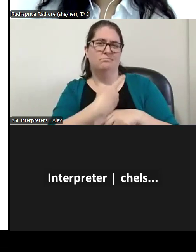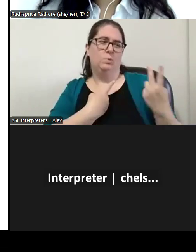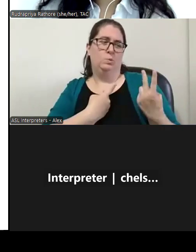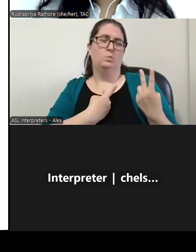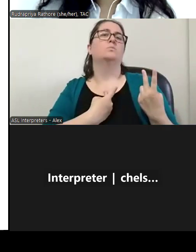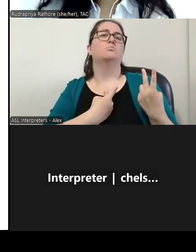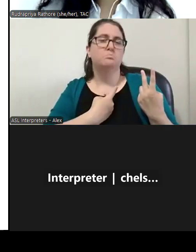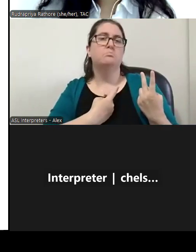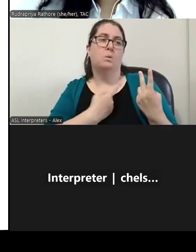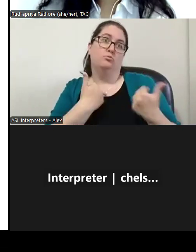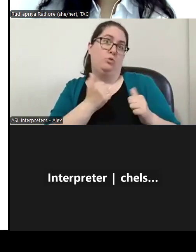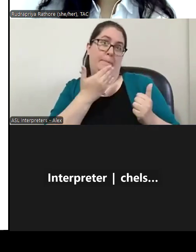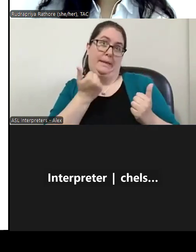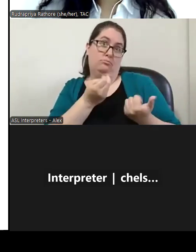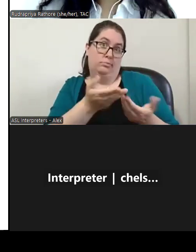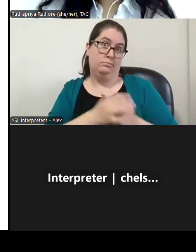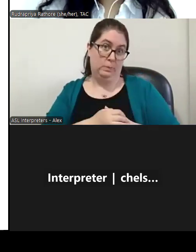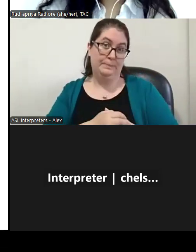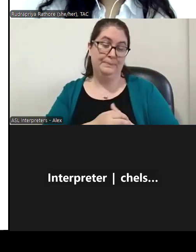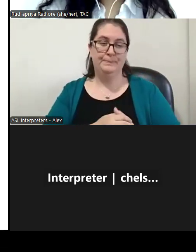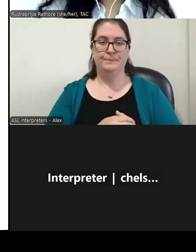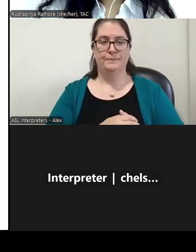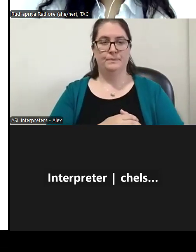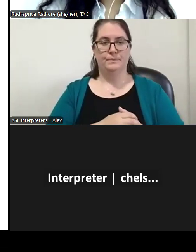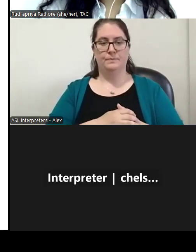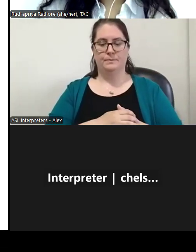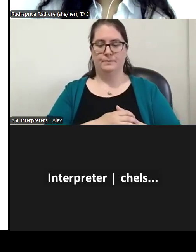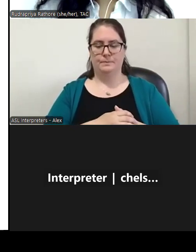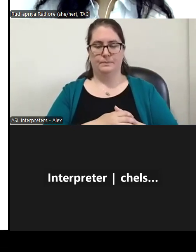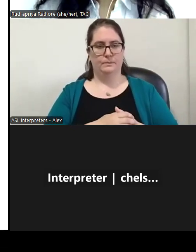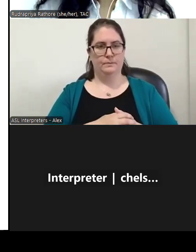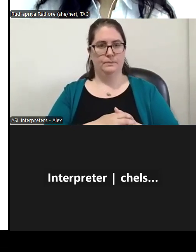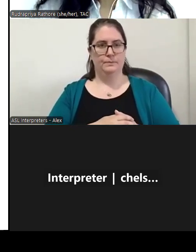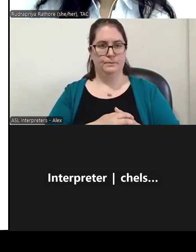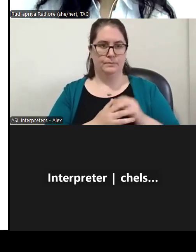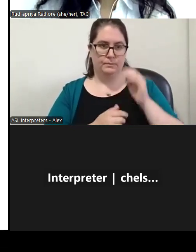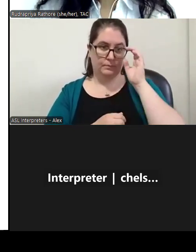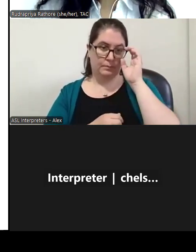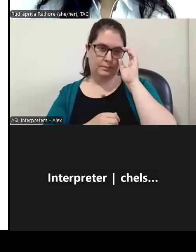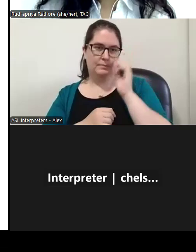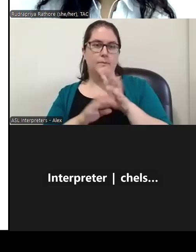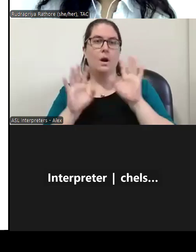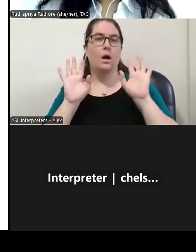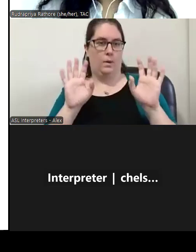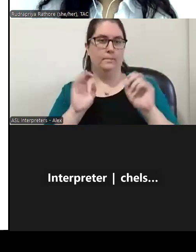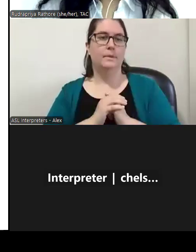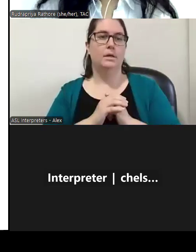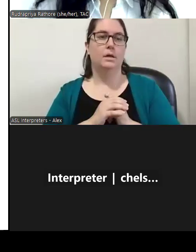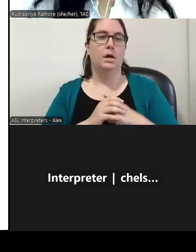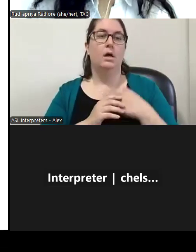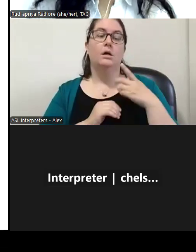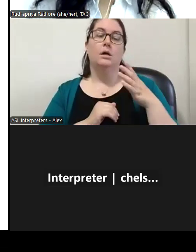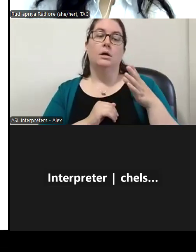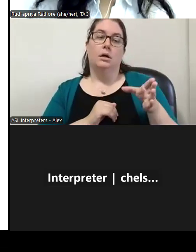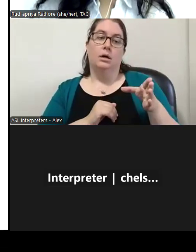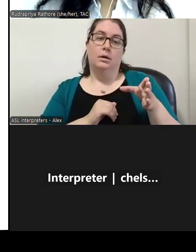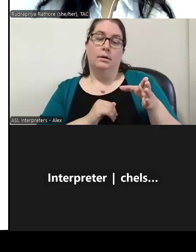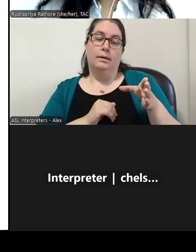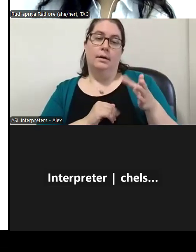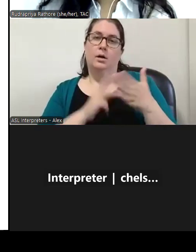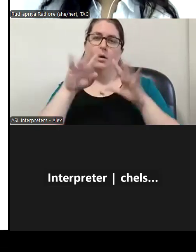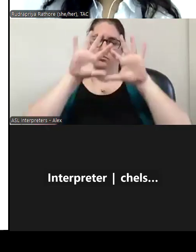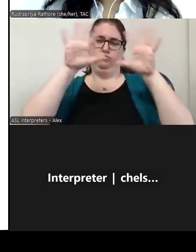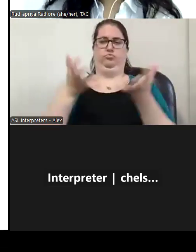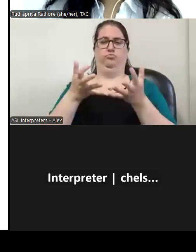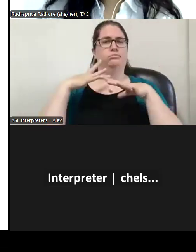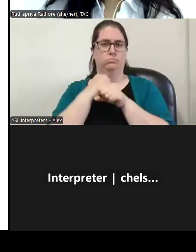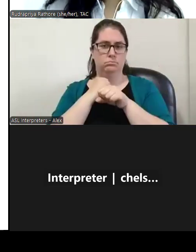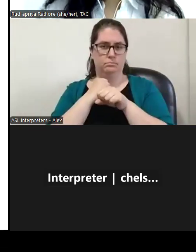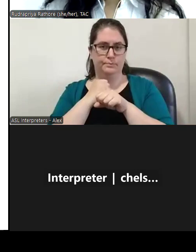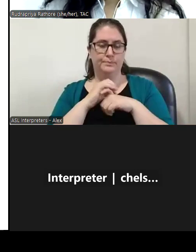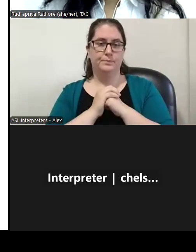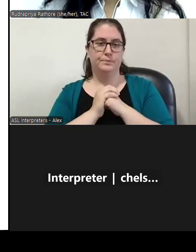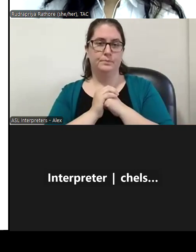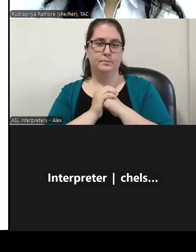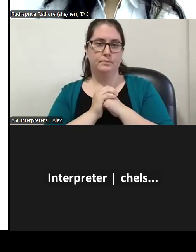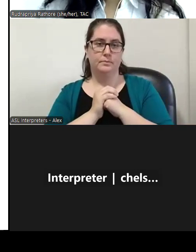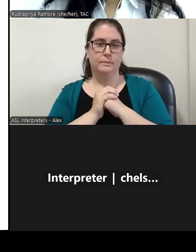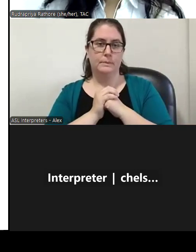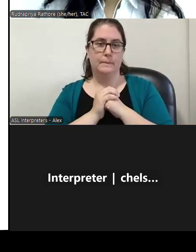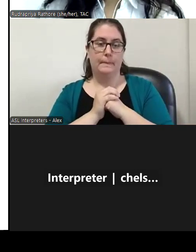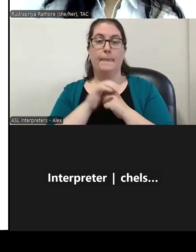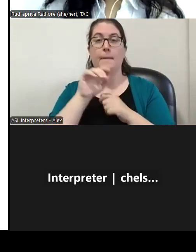that okay so I'll start by giving you a little bit of an overview so the Toronto Arts Council